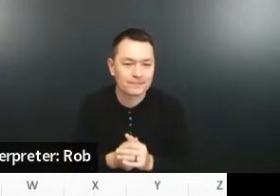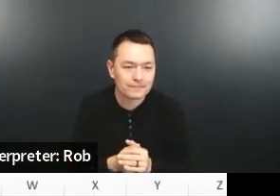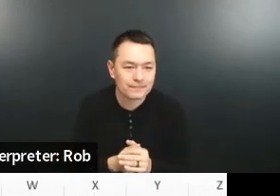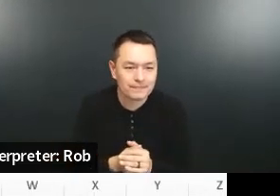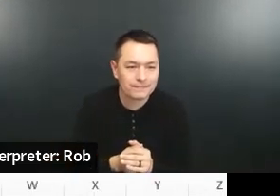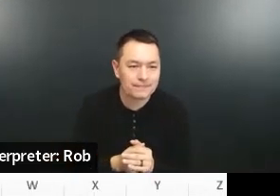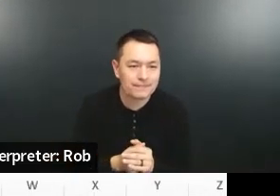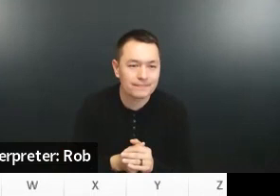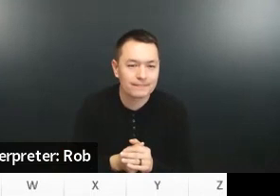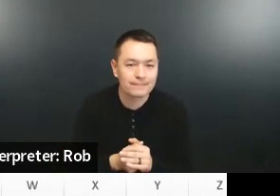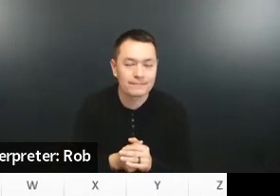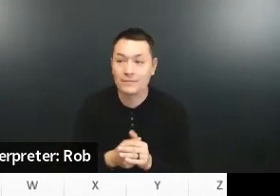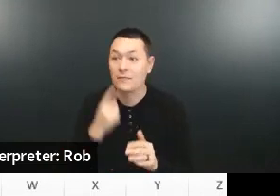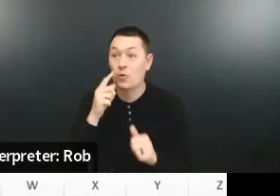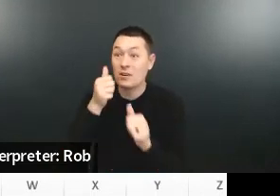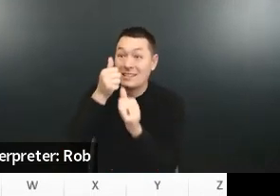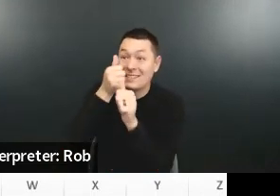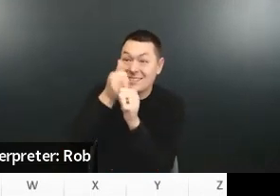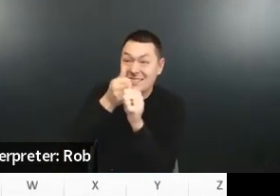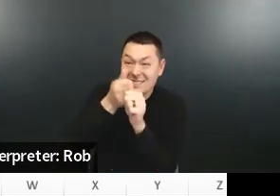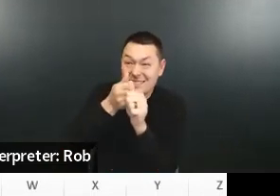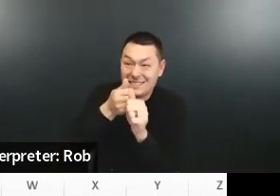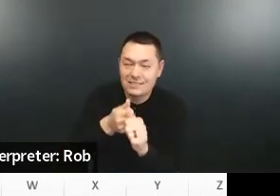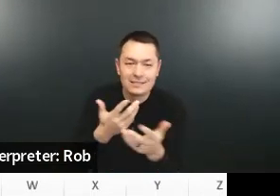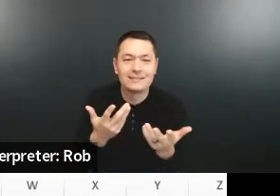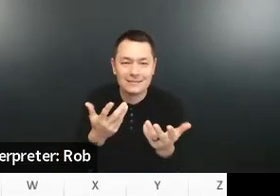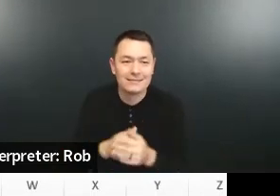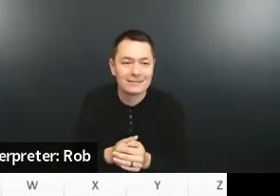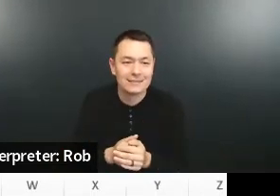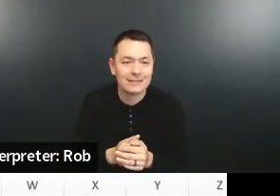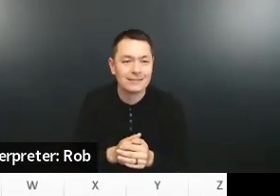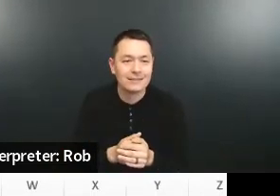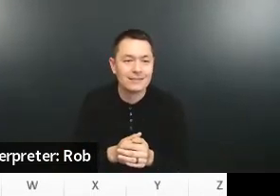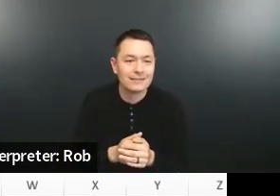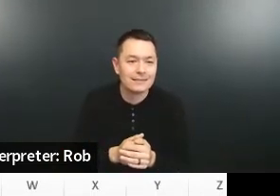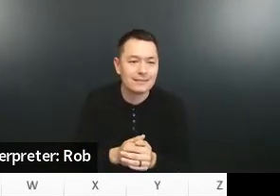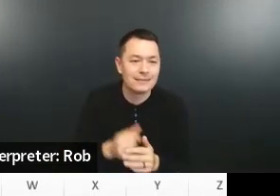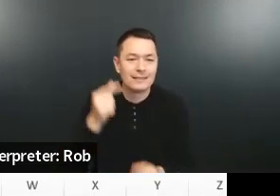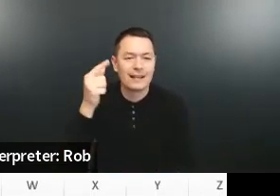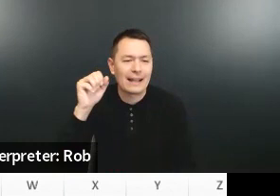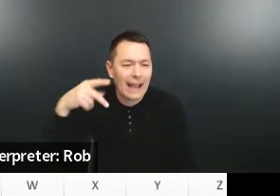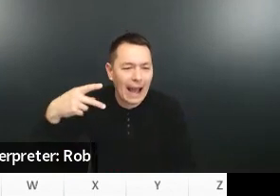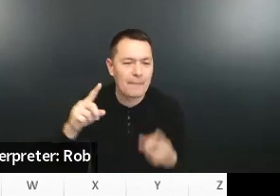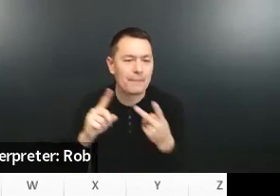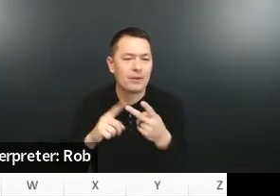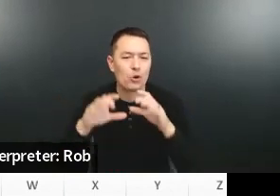for all of those across this, the gaps, information on that and then the success rate.